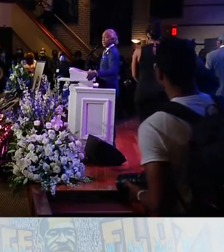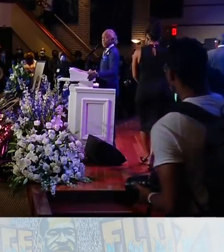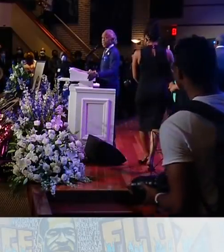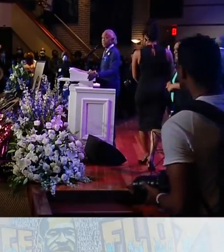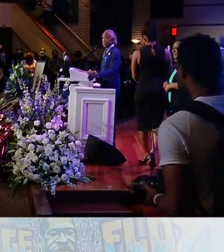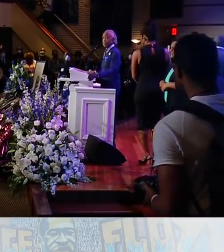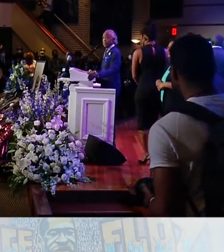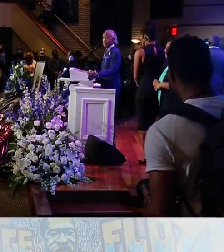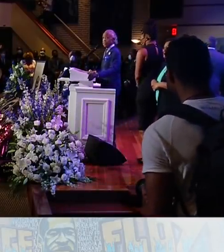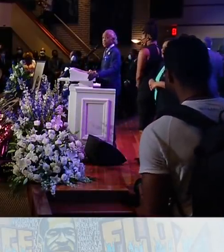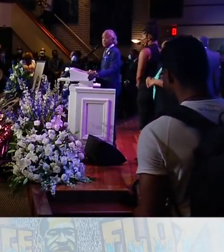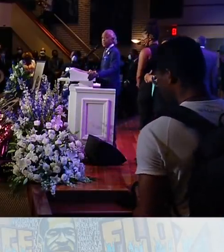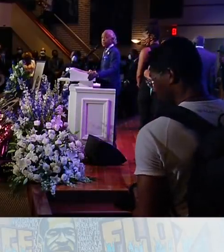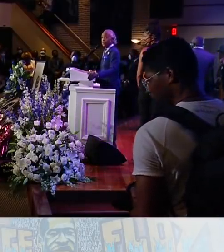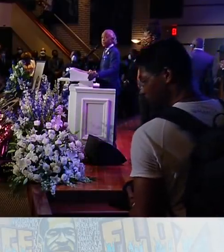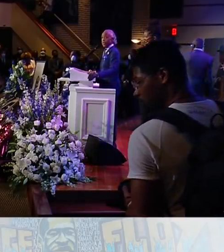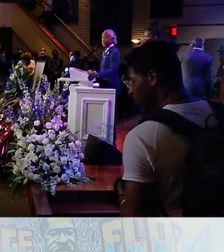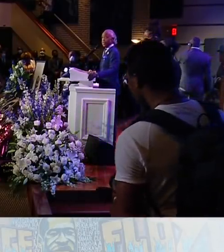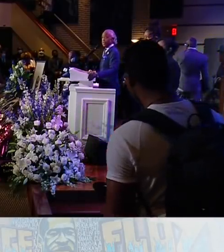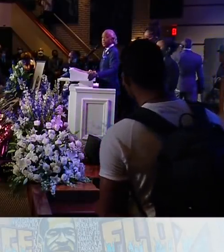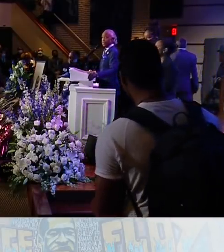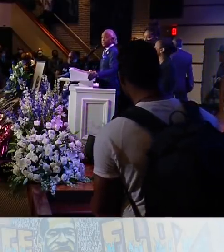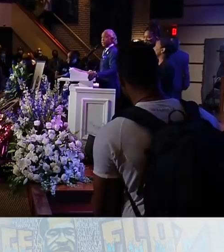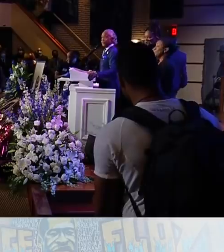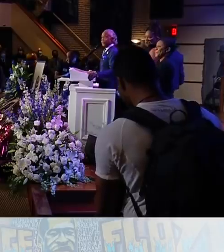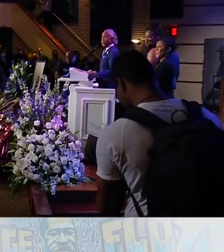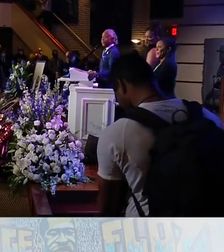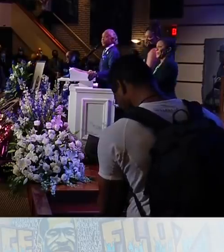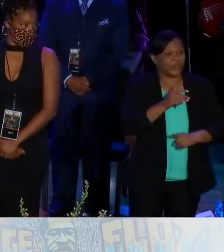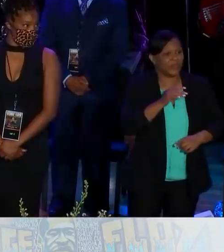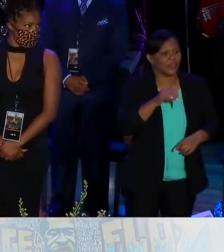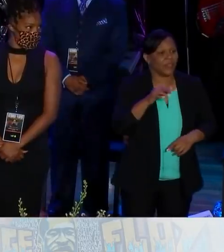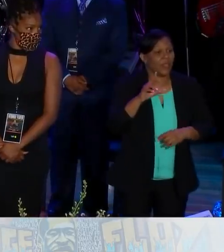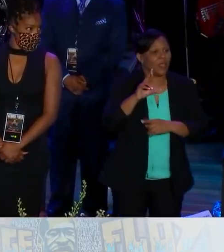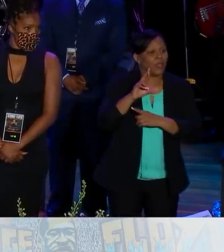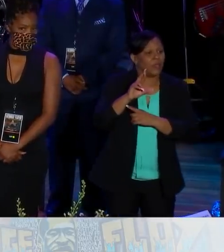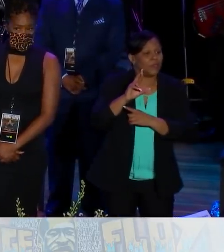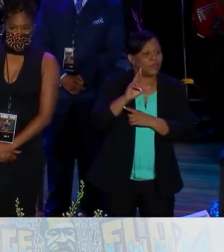SO YOU WON'T BE TALKING ABOUT ME IN YOUR NEXT INTERVIEW.